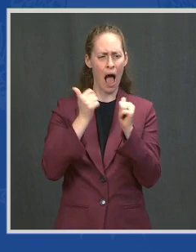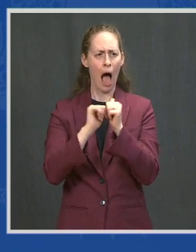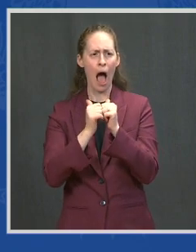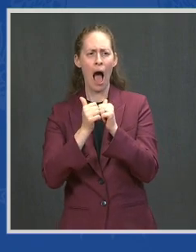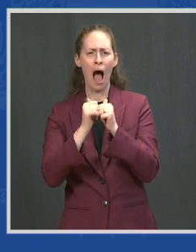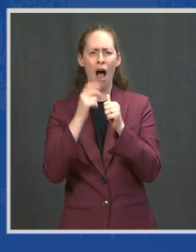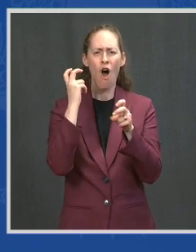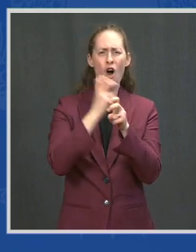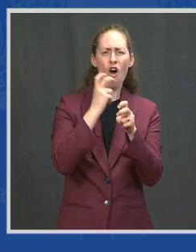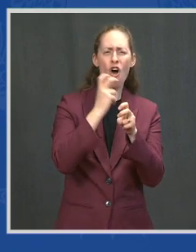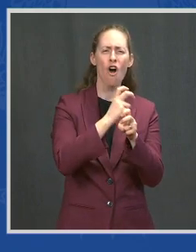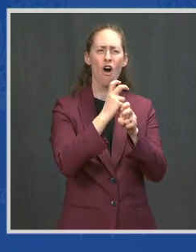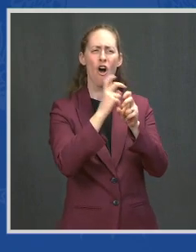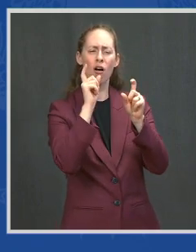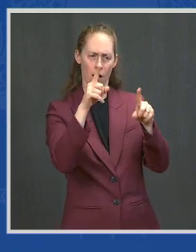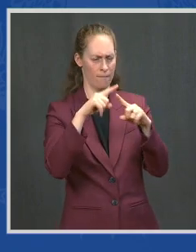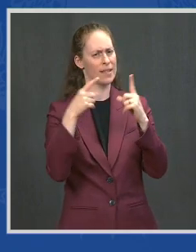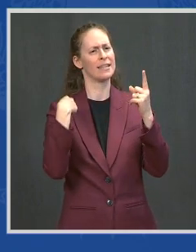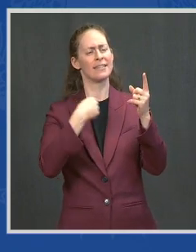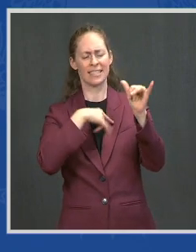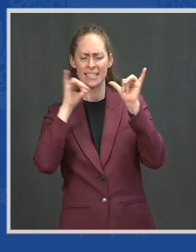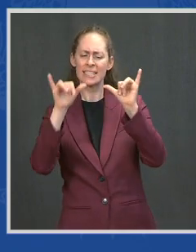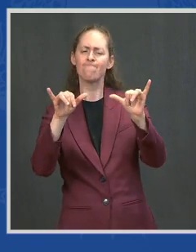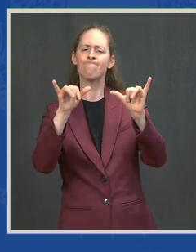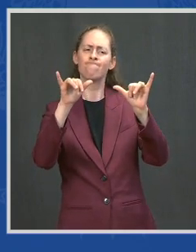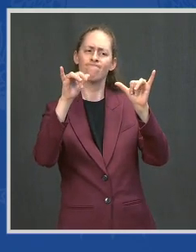We're going to keep at it. And I think the end of the day,